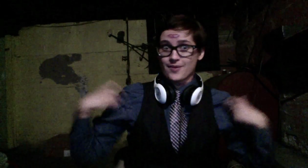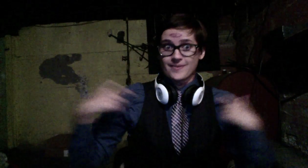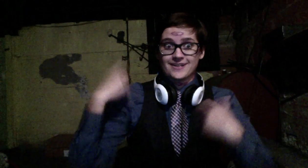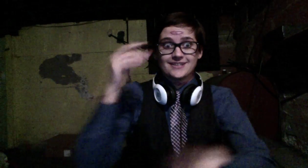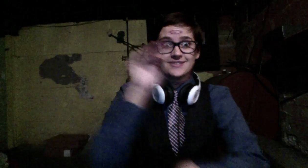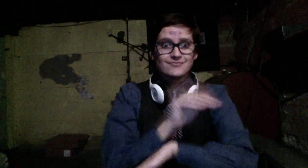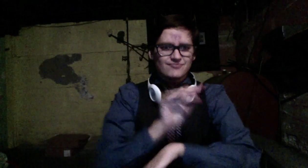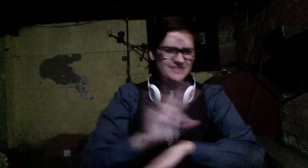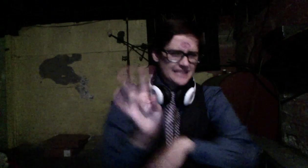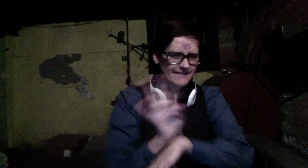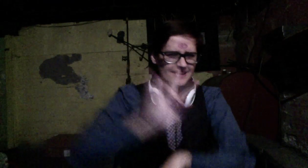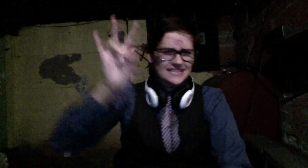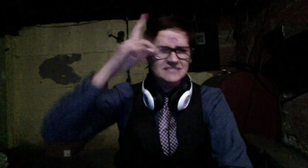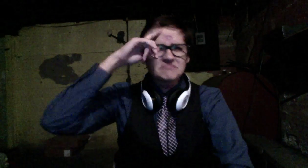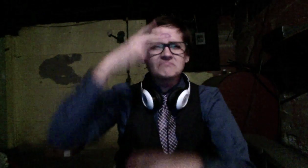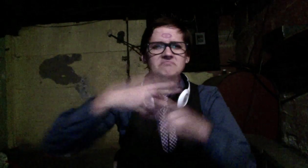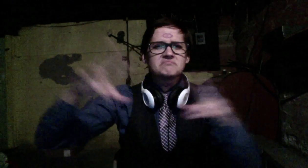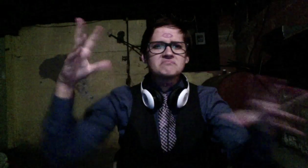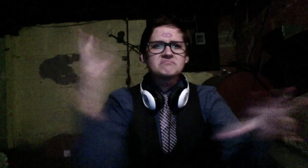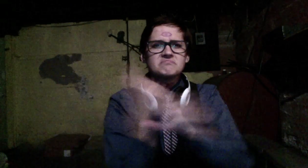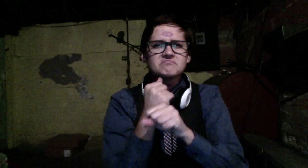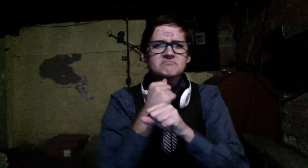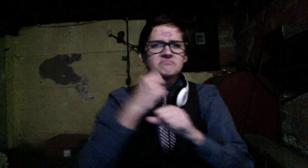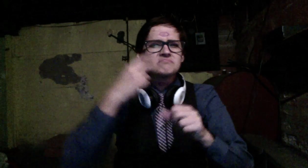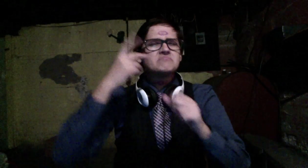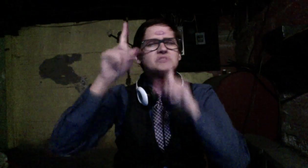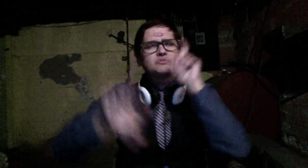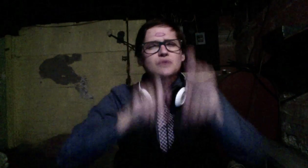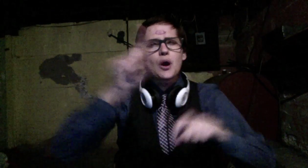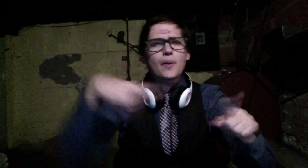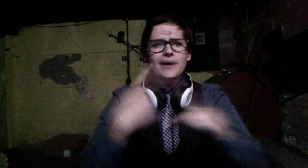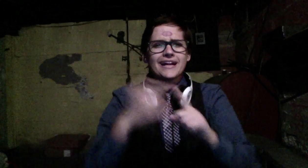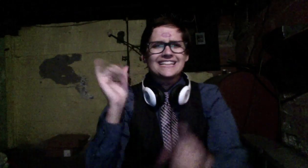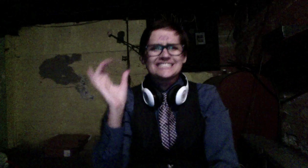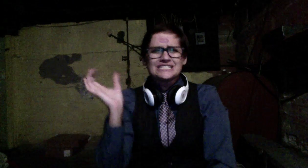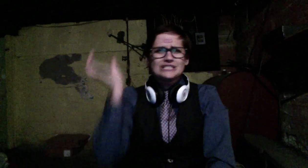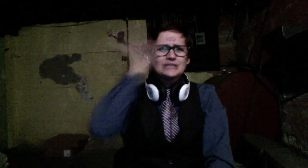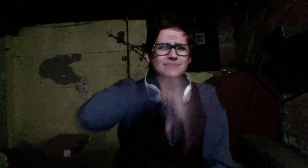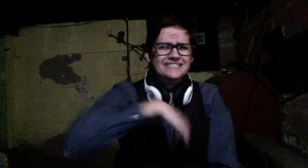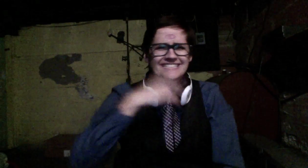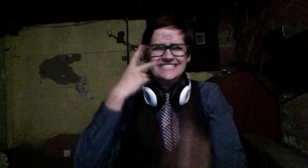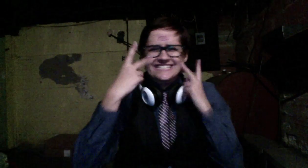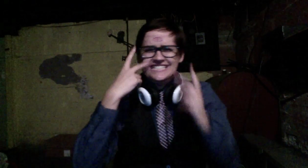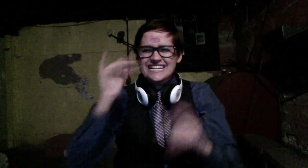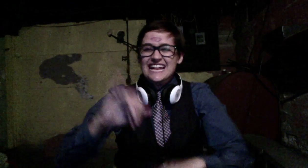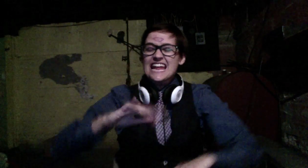GYM TONIGHT TIME-7 FOR SHORT BRIEF QUESTIONING ABOUT STRANGE SIGHT